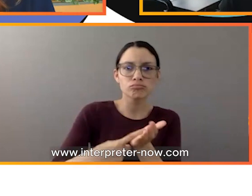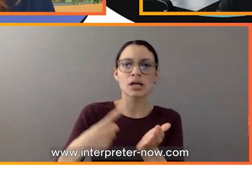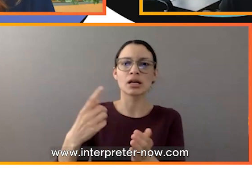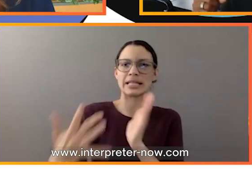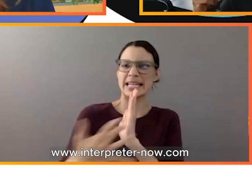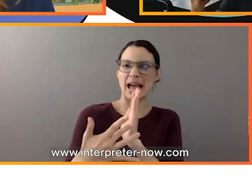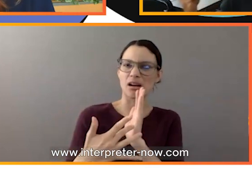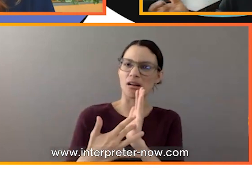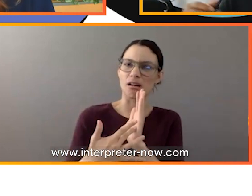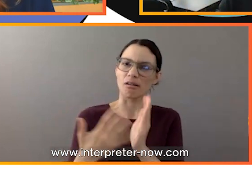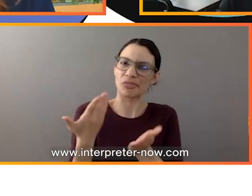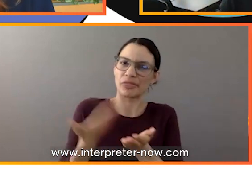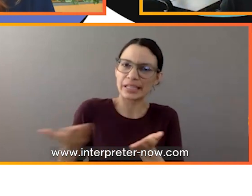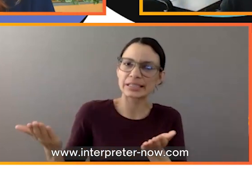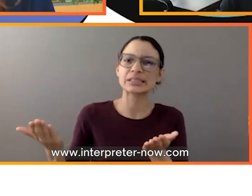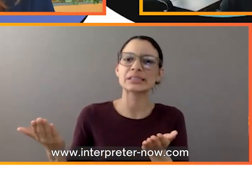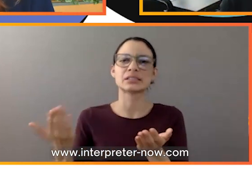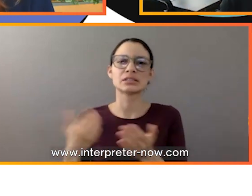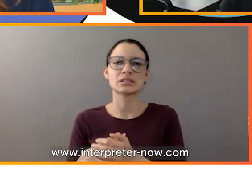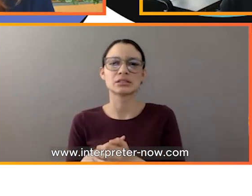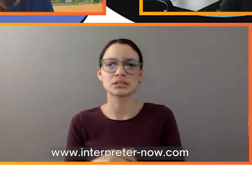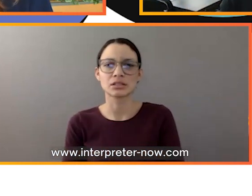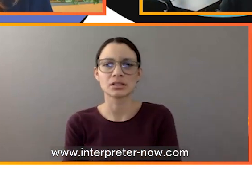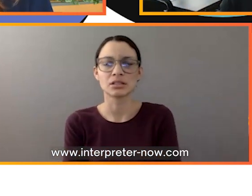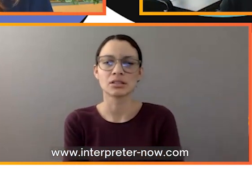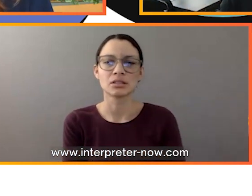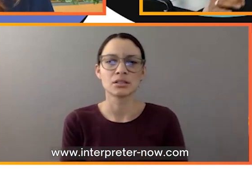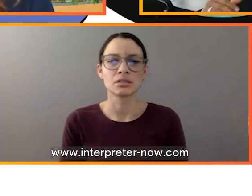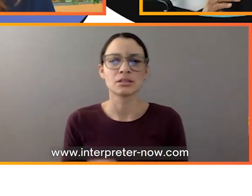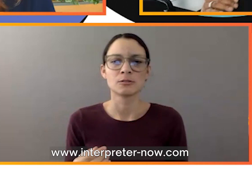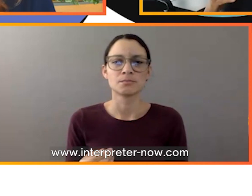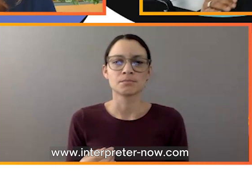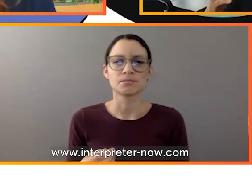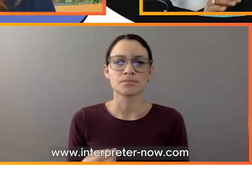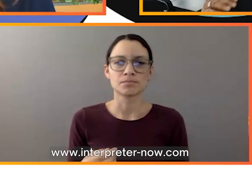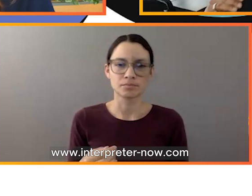going to talk about culture as well. First one was galvanized in a basement.